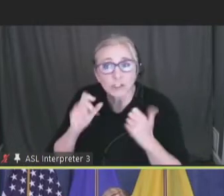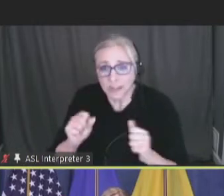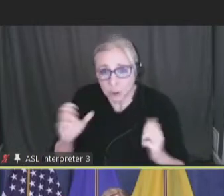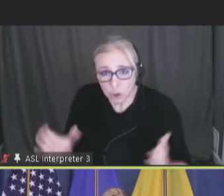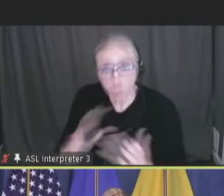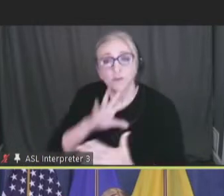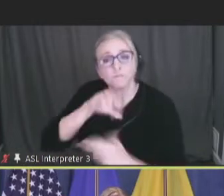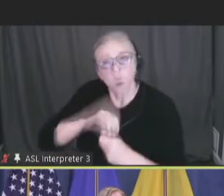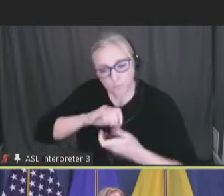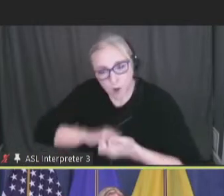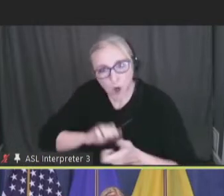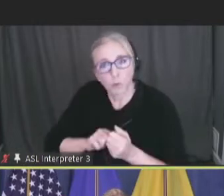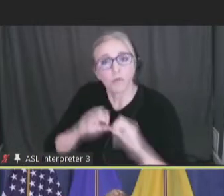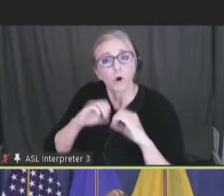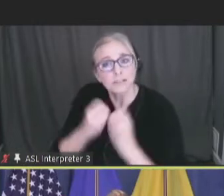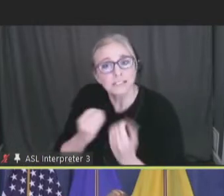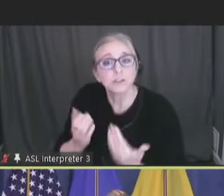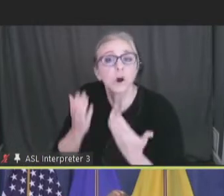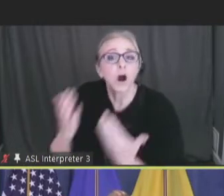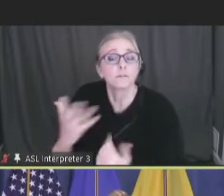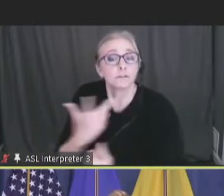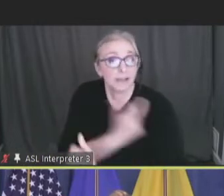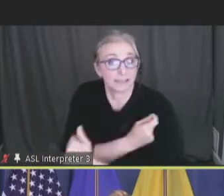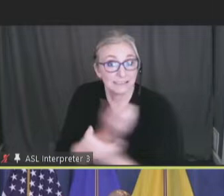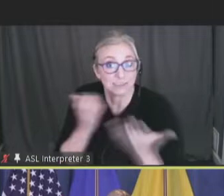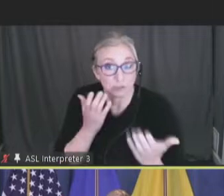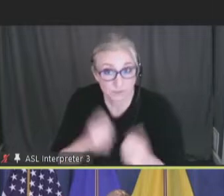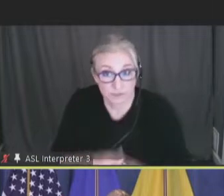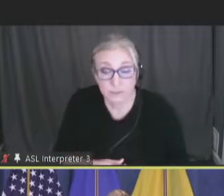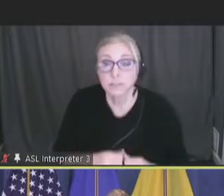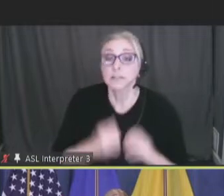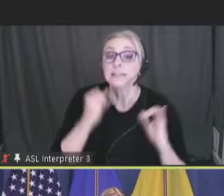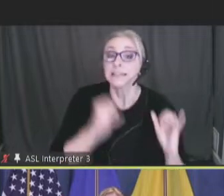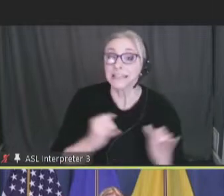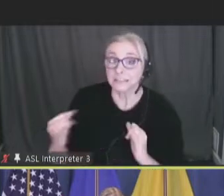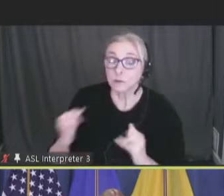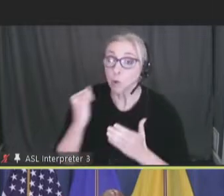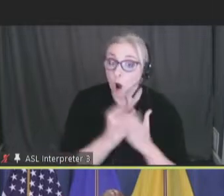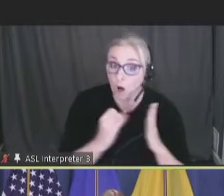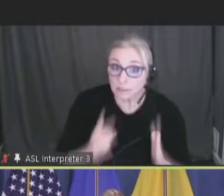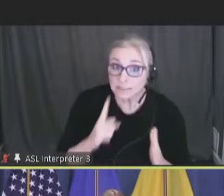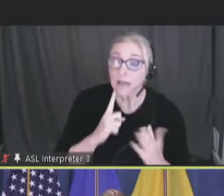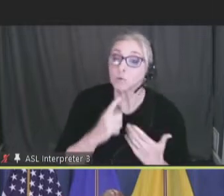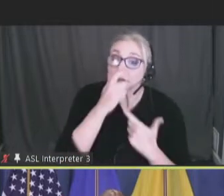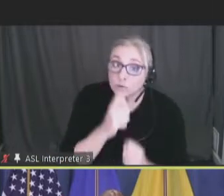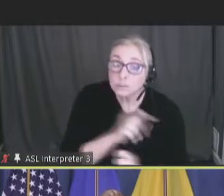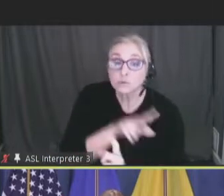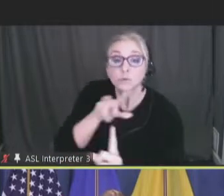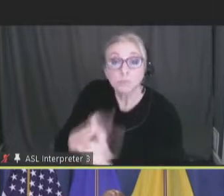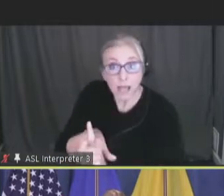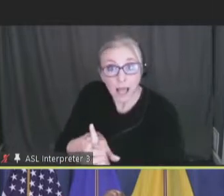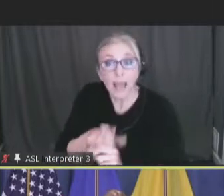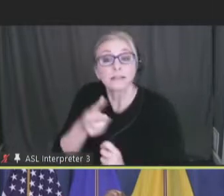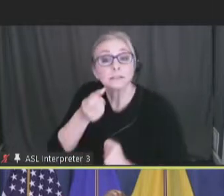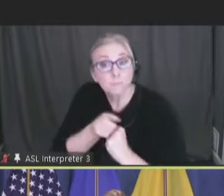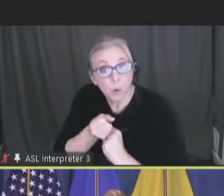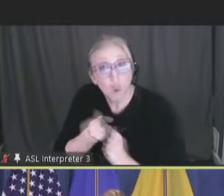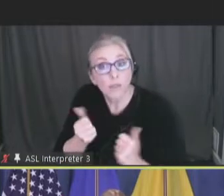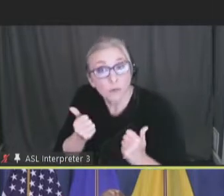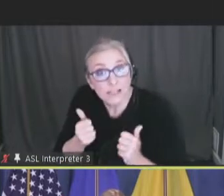with organization offering vaccination services. Individual artists who were interested in applying and supporting these efforts were encouraged to look